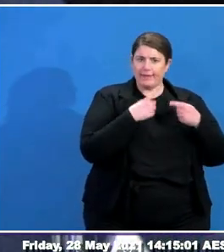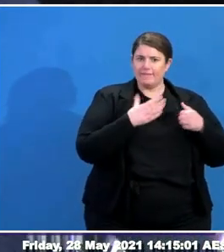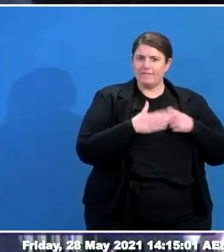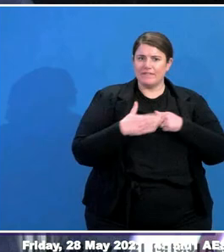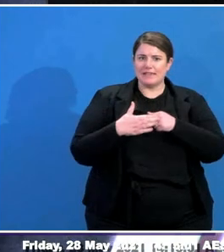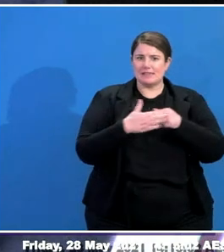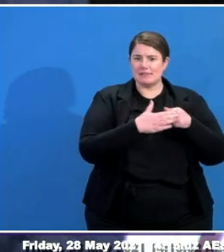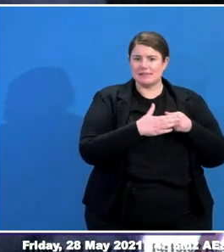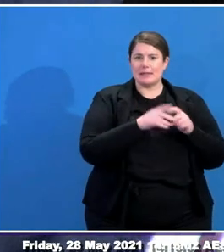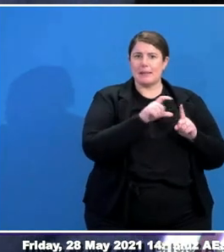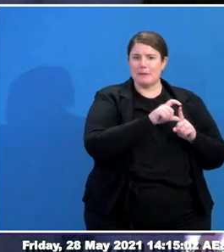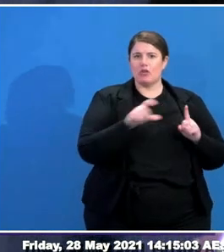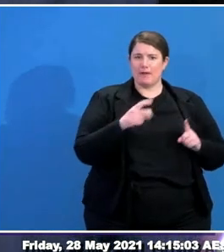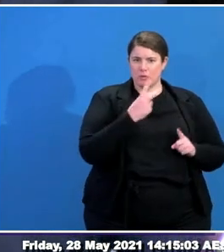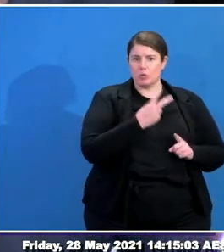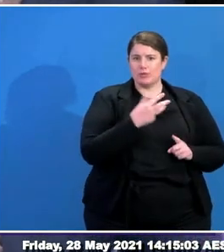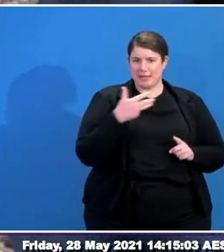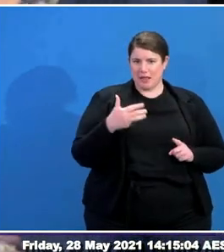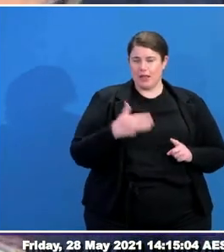Paragraph 29.